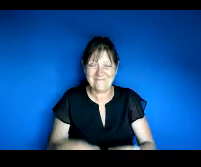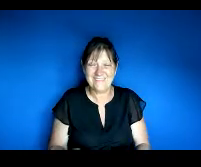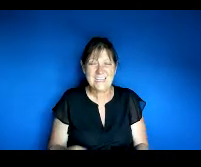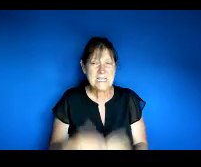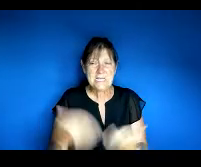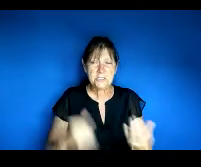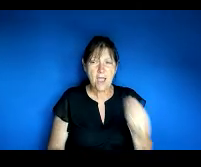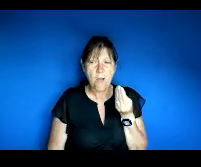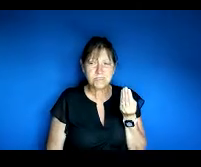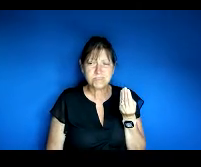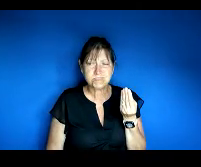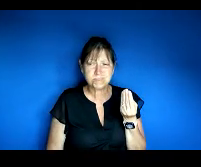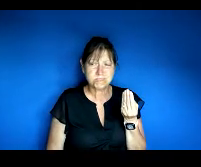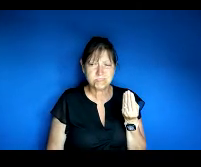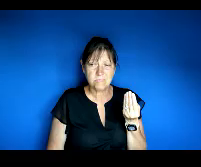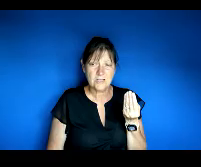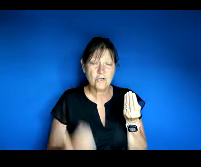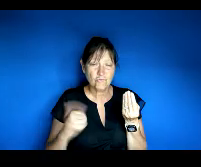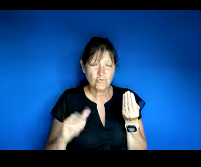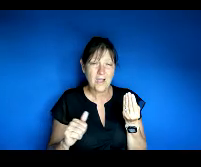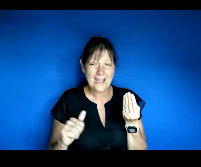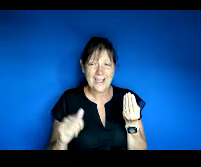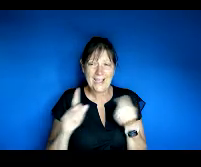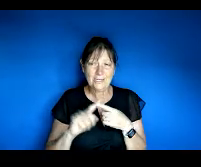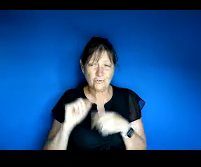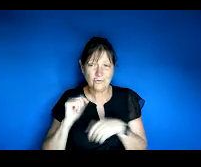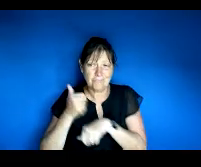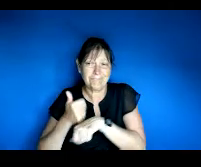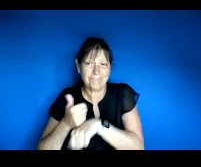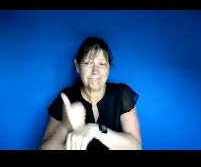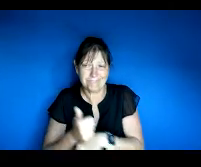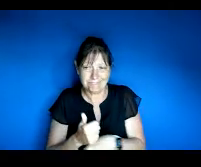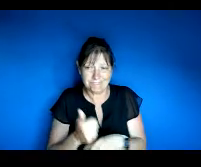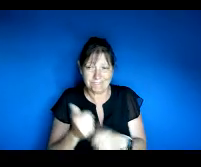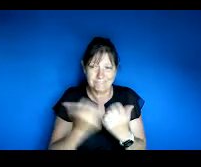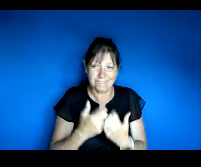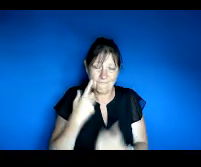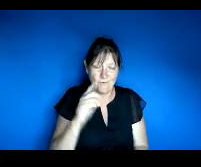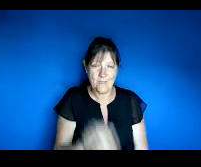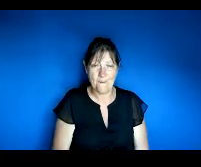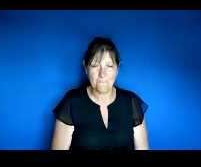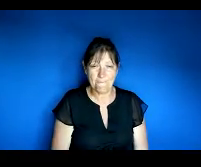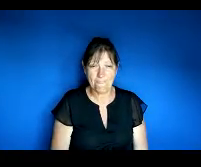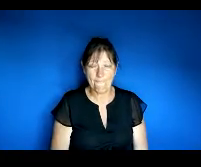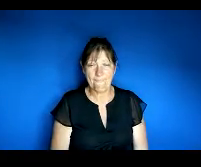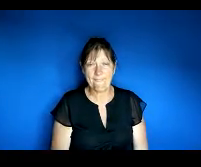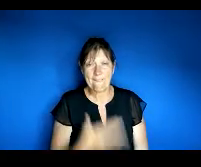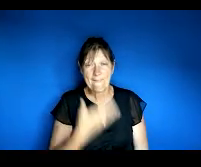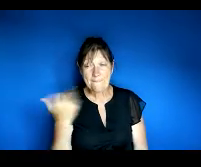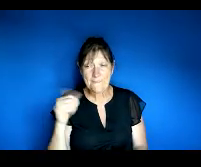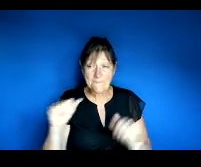and we will, you know, interact with that request, and, you know, work as best we can to kind of assess eligibility,